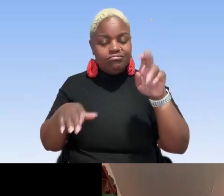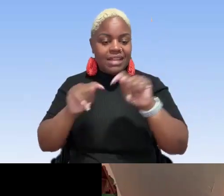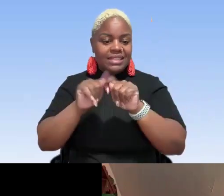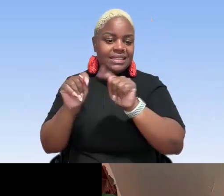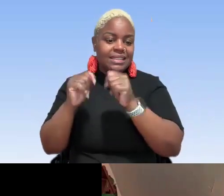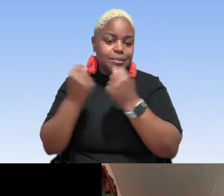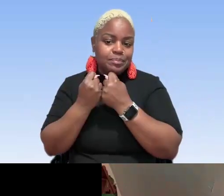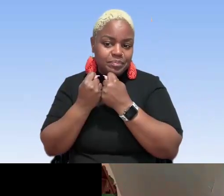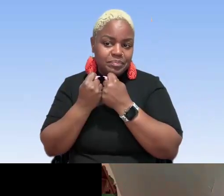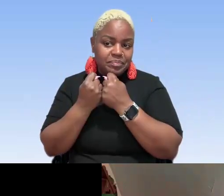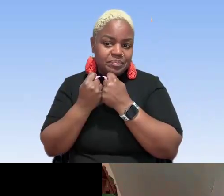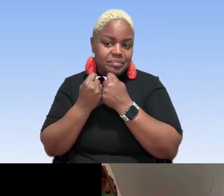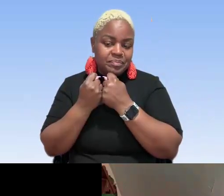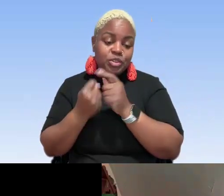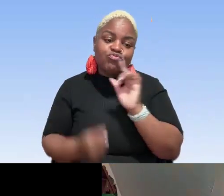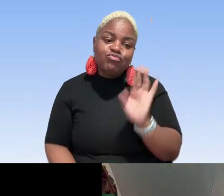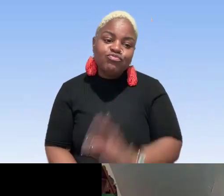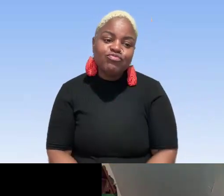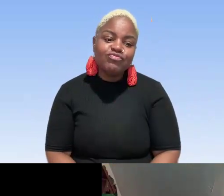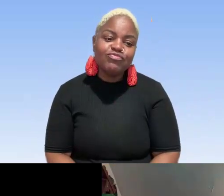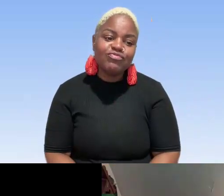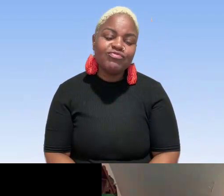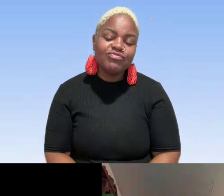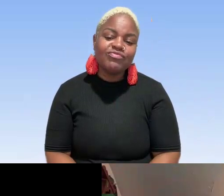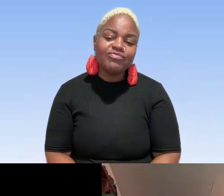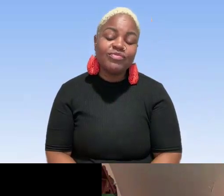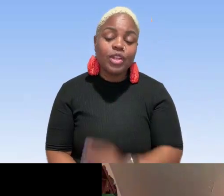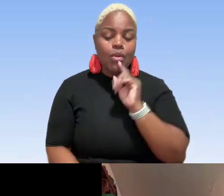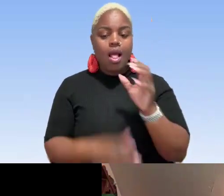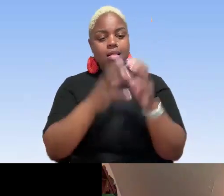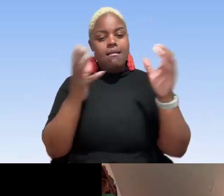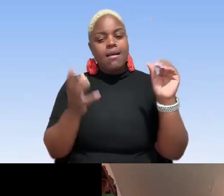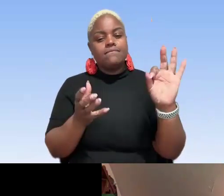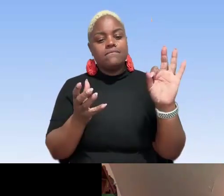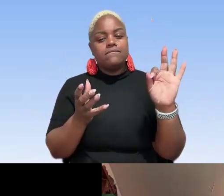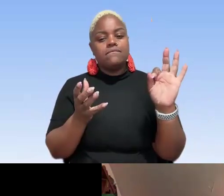have a lot of really amazing people who've taught me how to make, um, teams that are